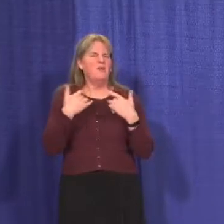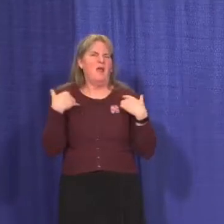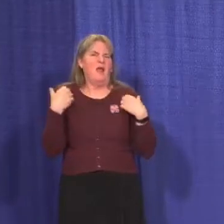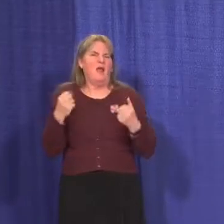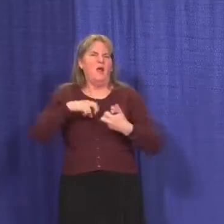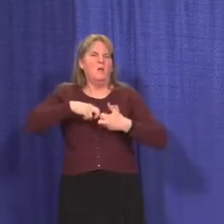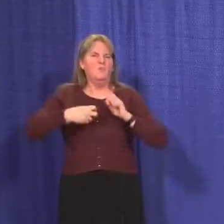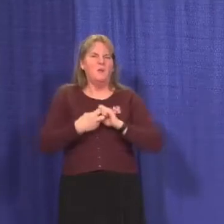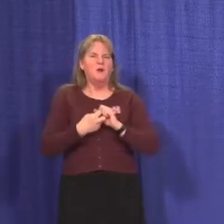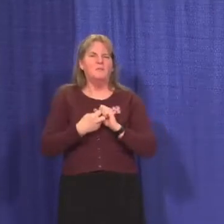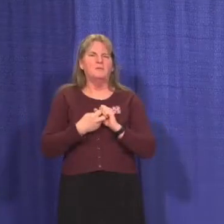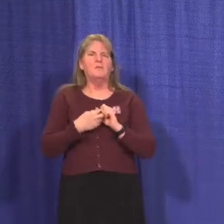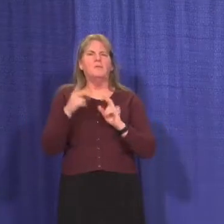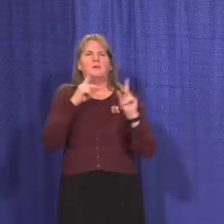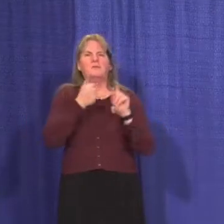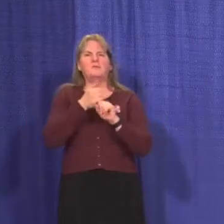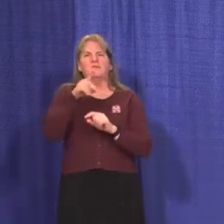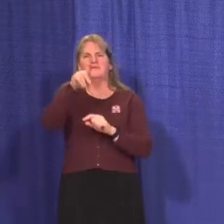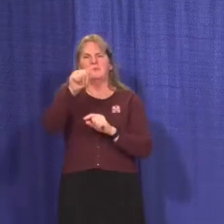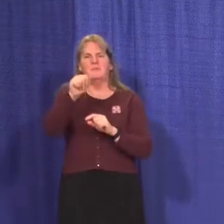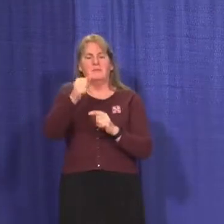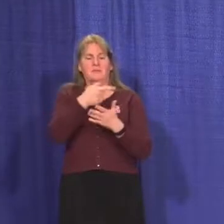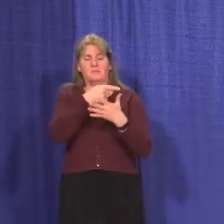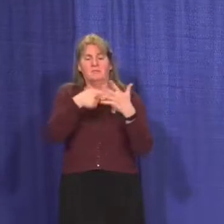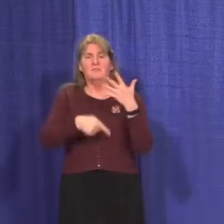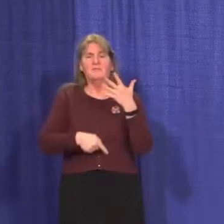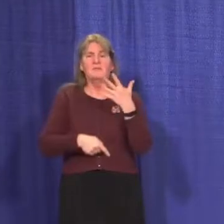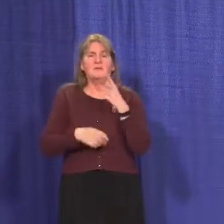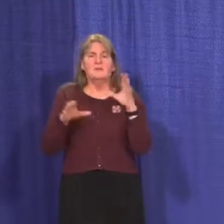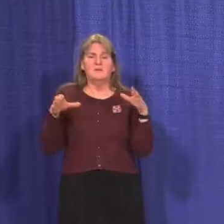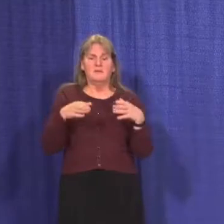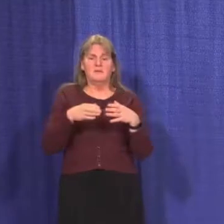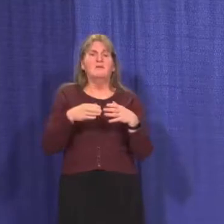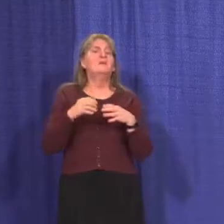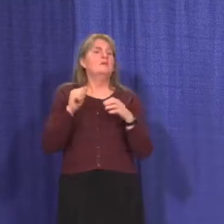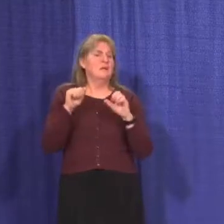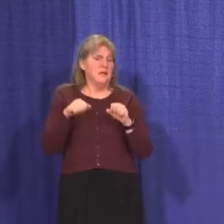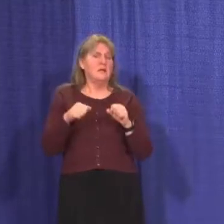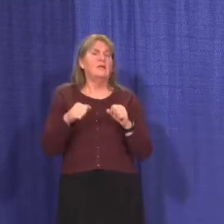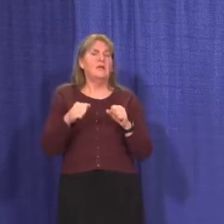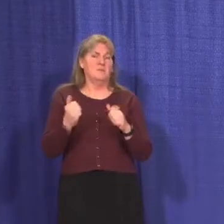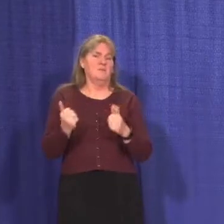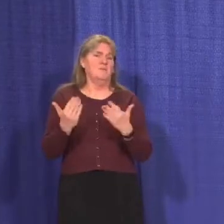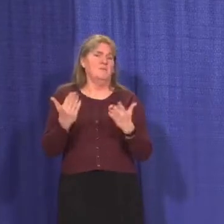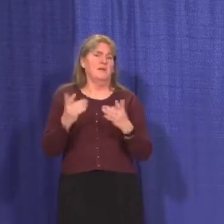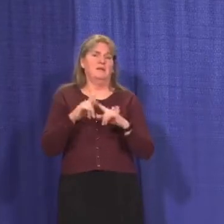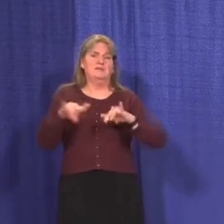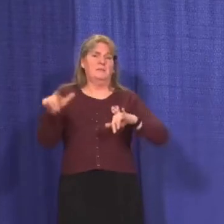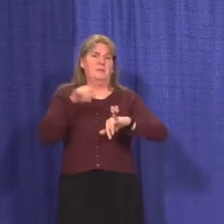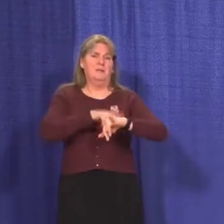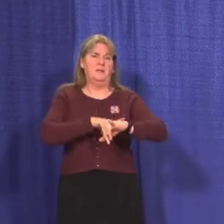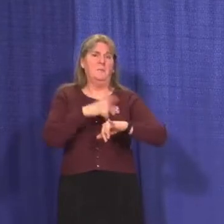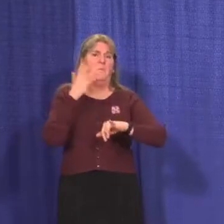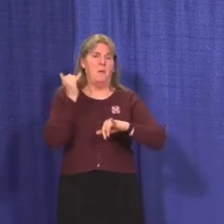Many of these categories we can address all at once because we can do so much of the population